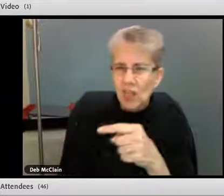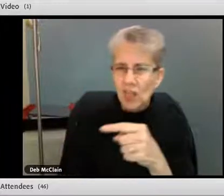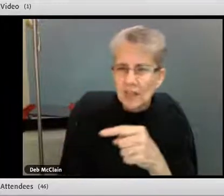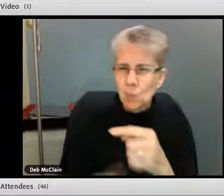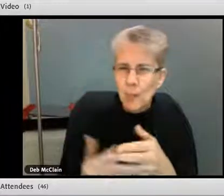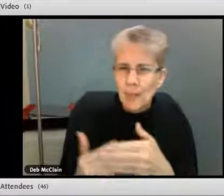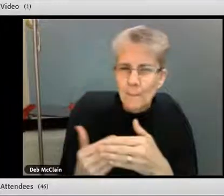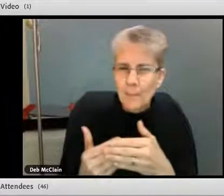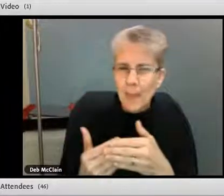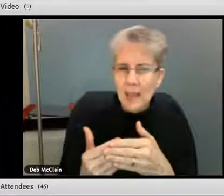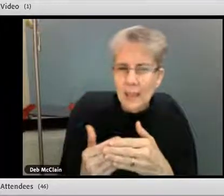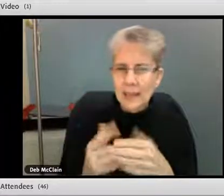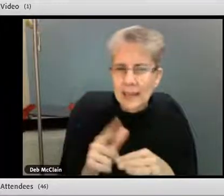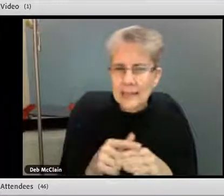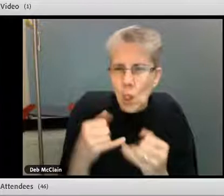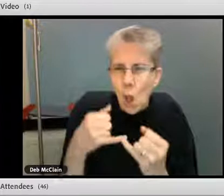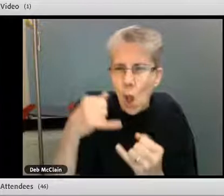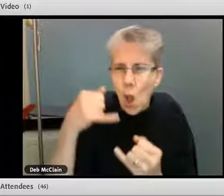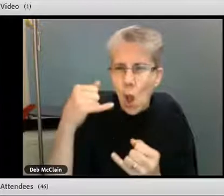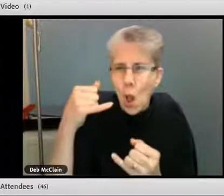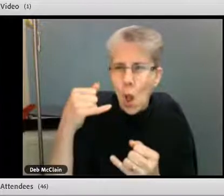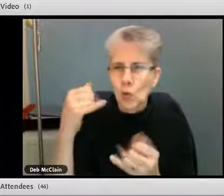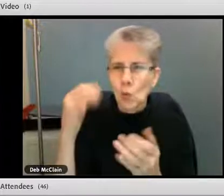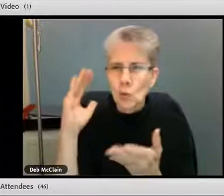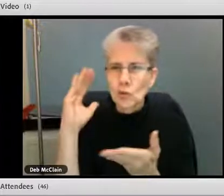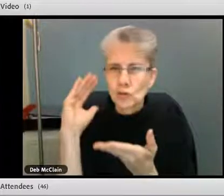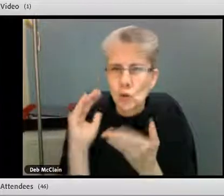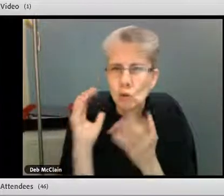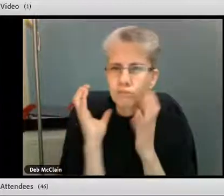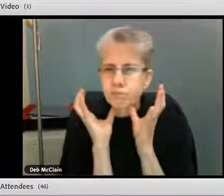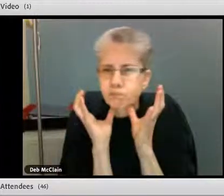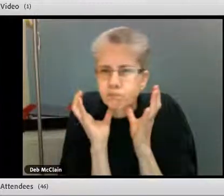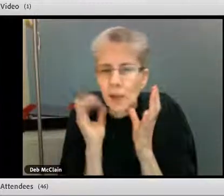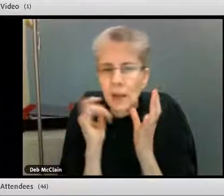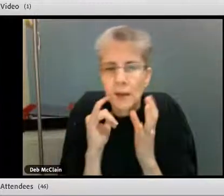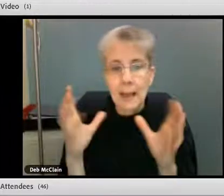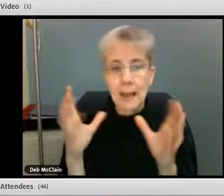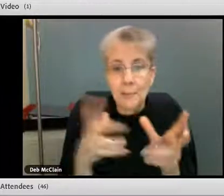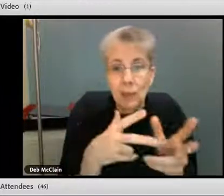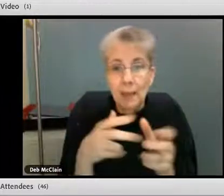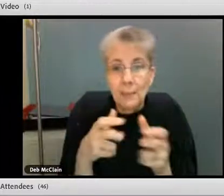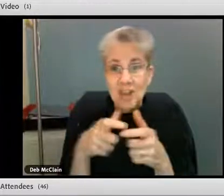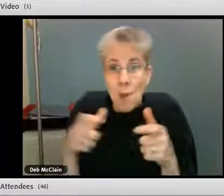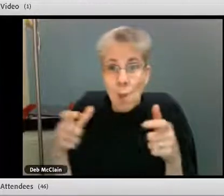or really short and fat because I pulled the image out wide. Personally, I like to make things long and skinny